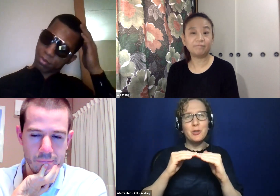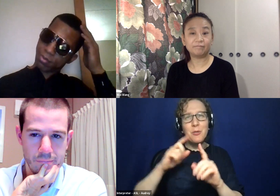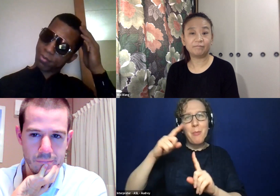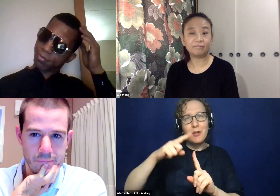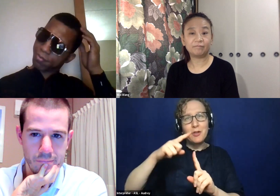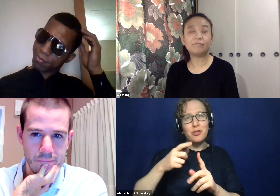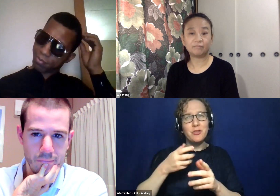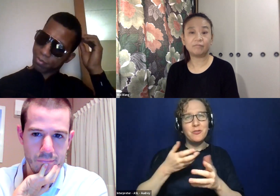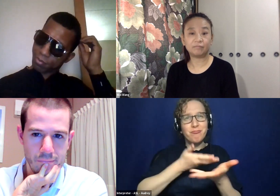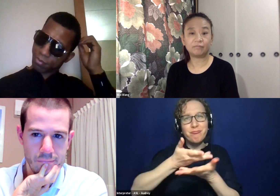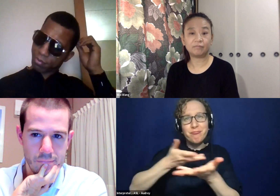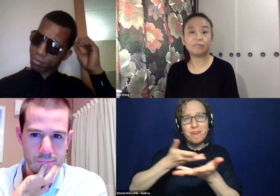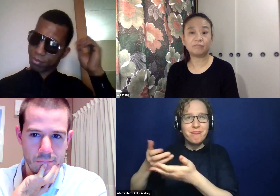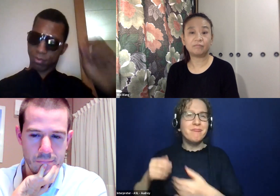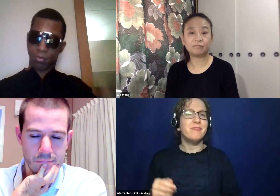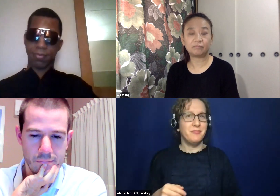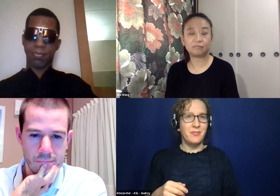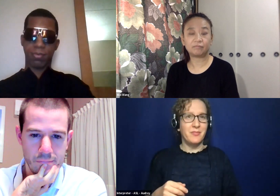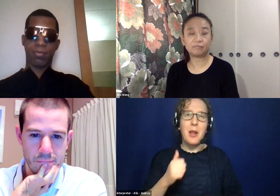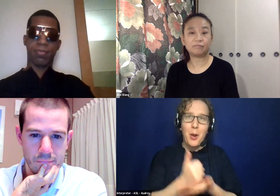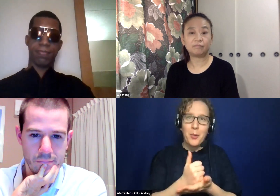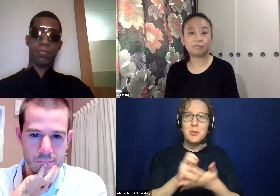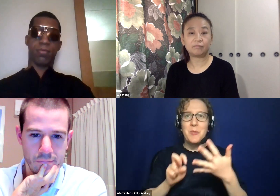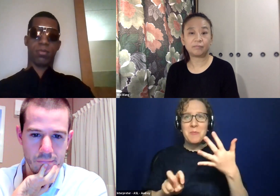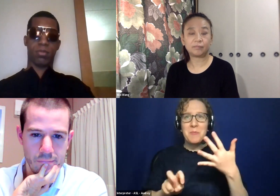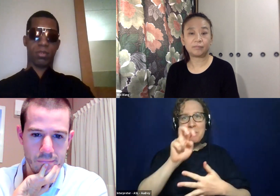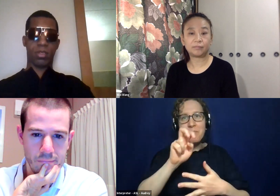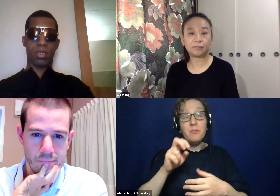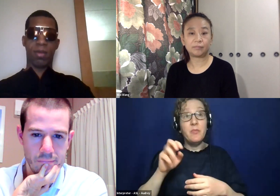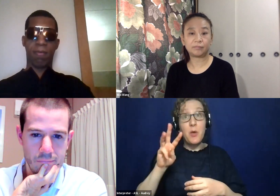and I guess as you advance through the ranks like Wei you eventually become a peer mentor.